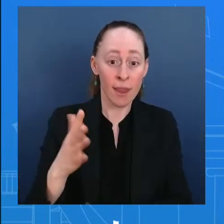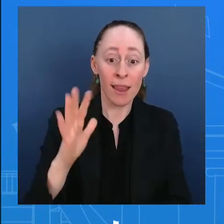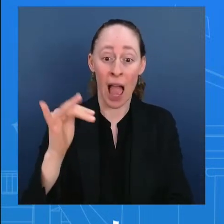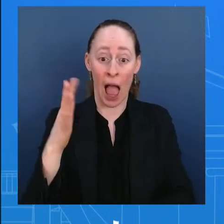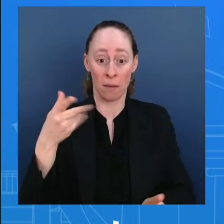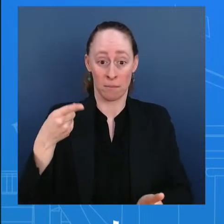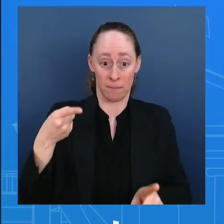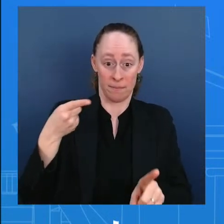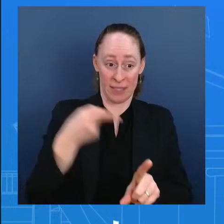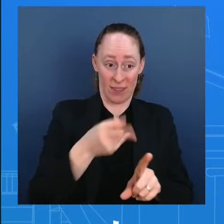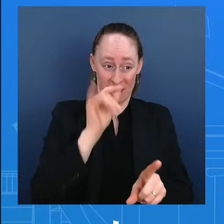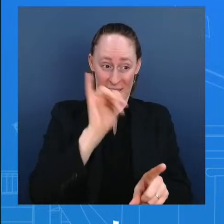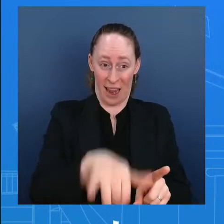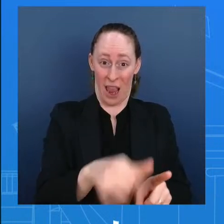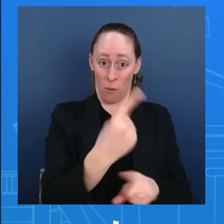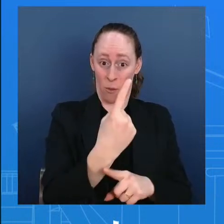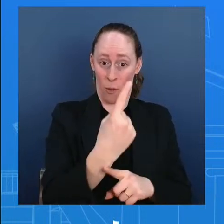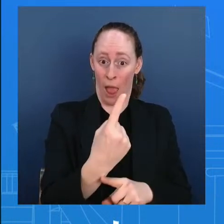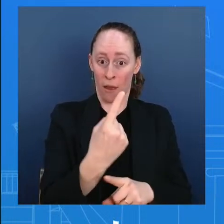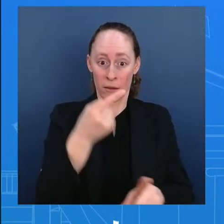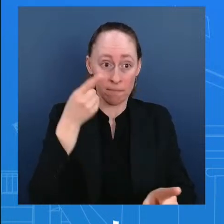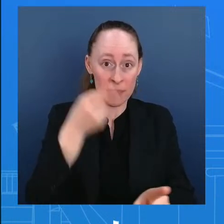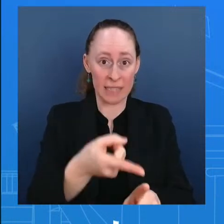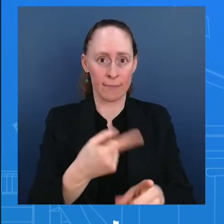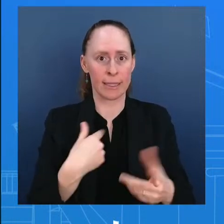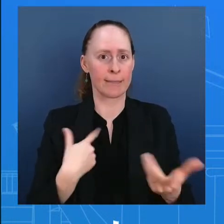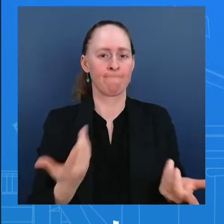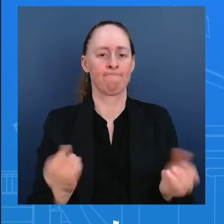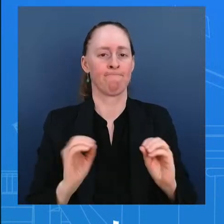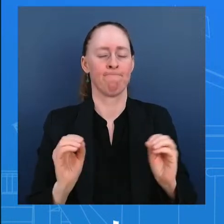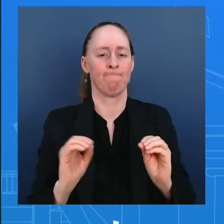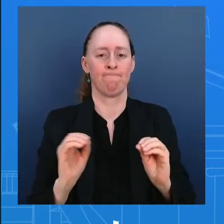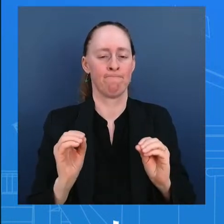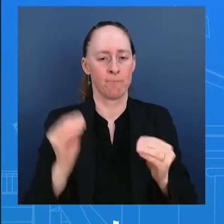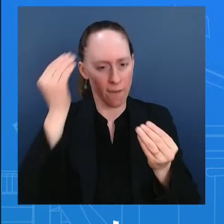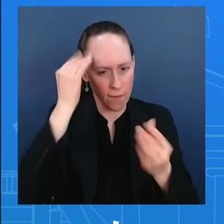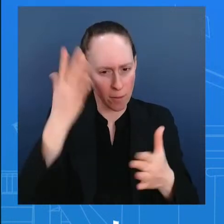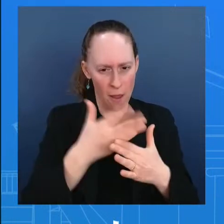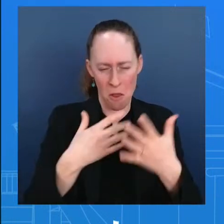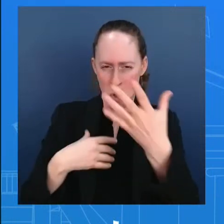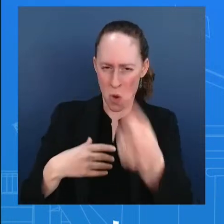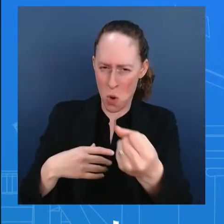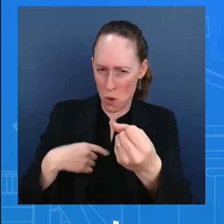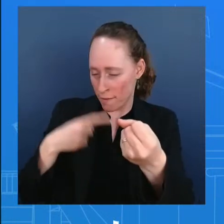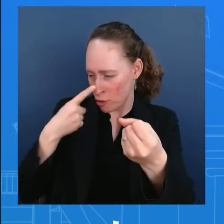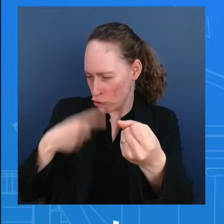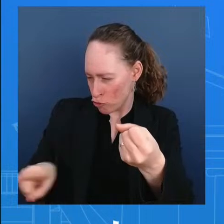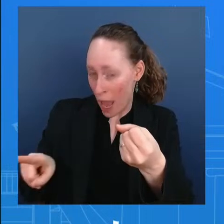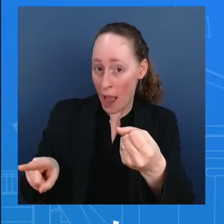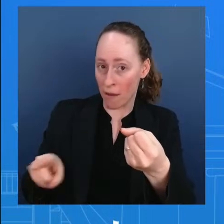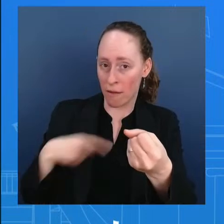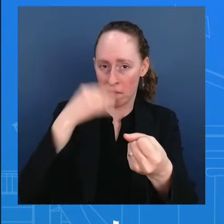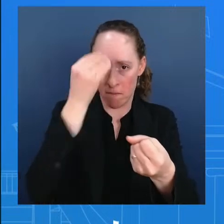I would have to talk to the team, but -- but that is something that we certainly take very seriously,